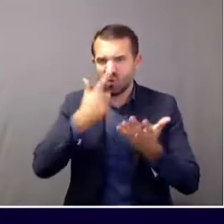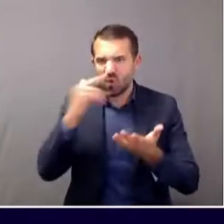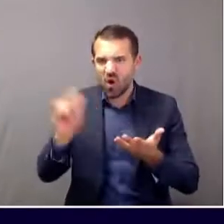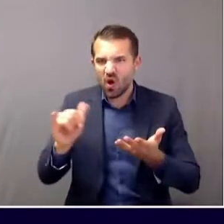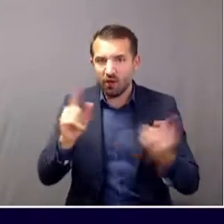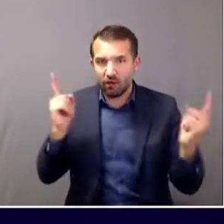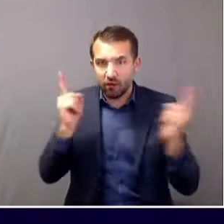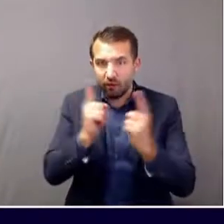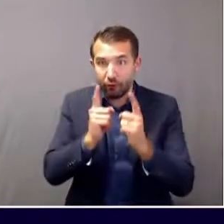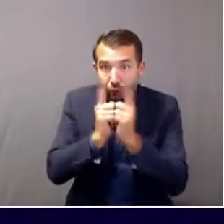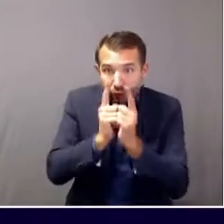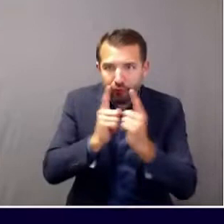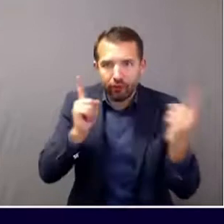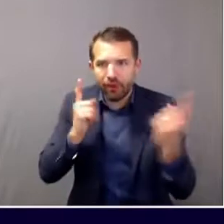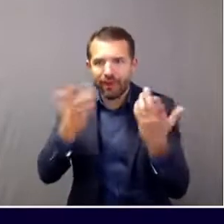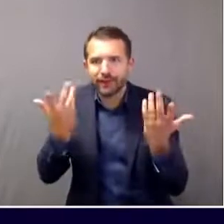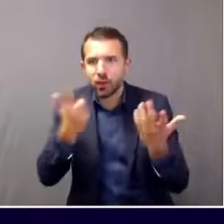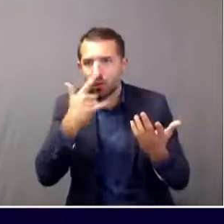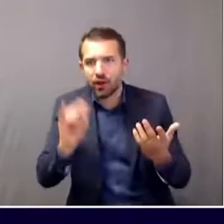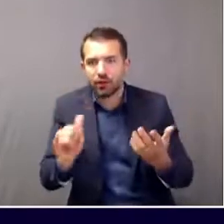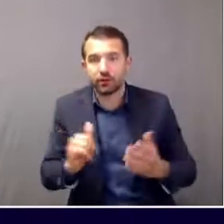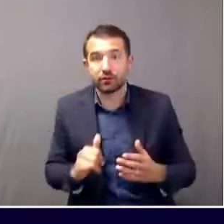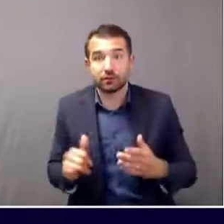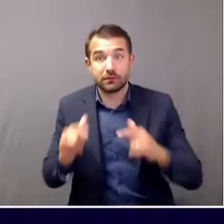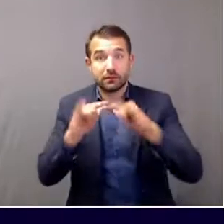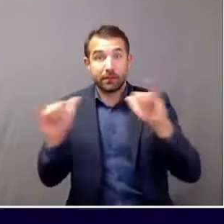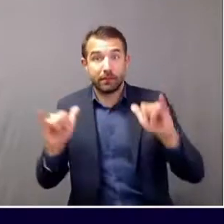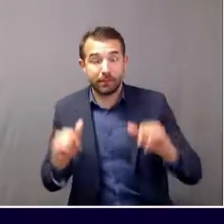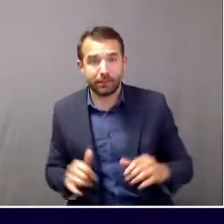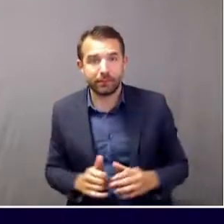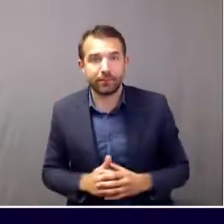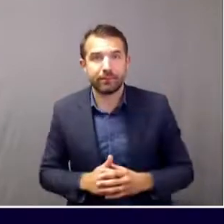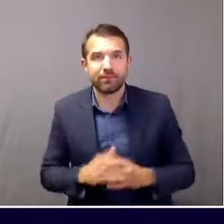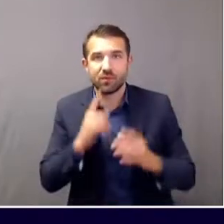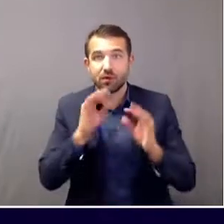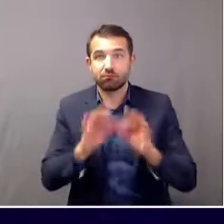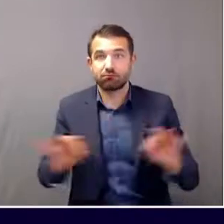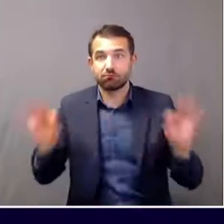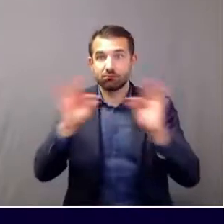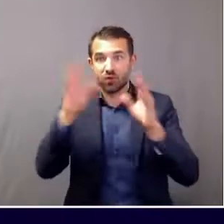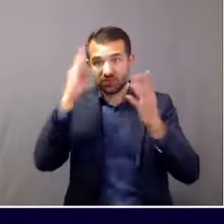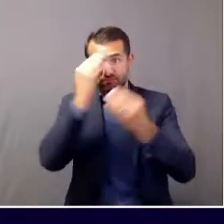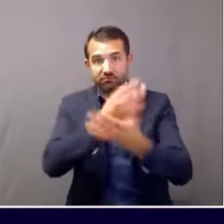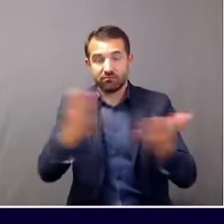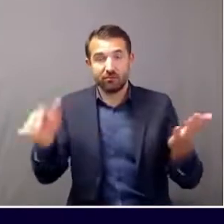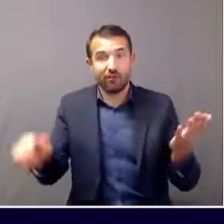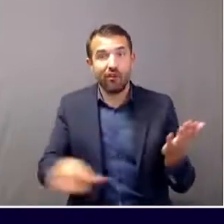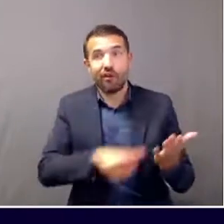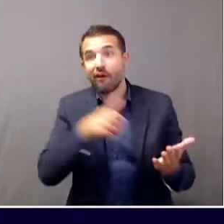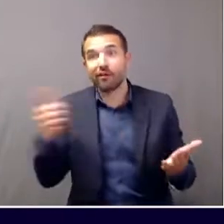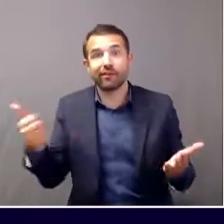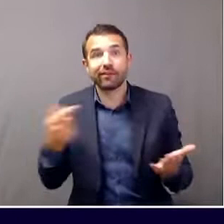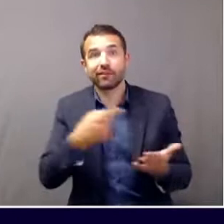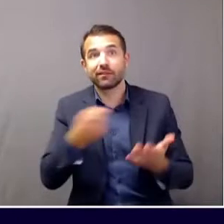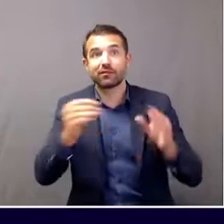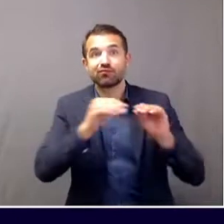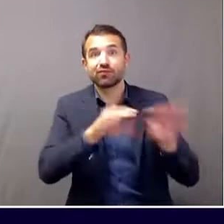forth were simultaneously though Allison